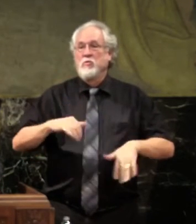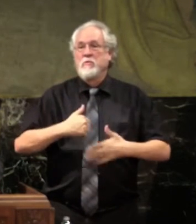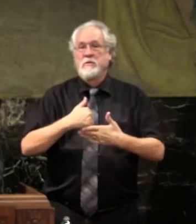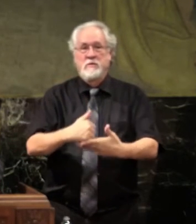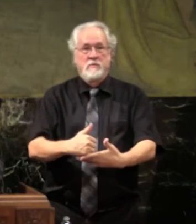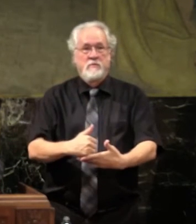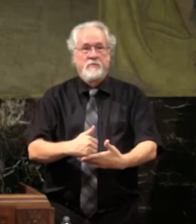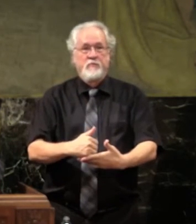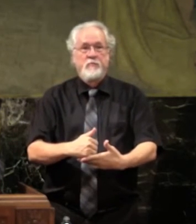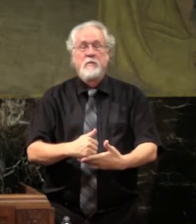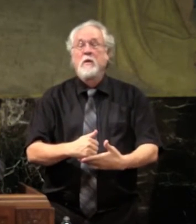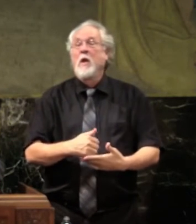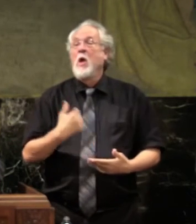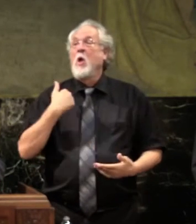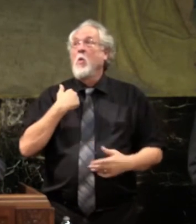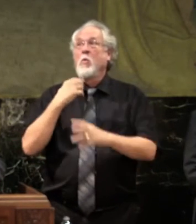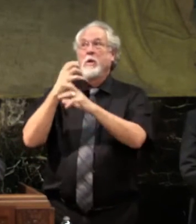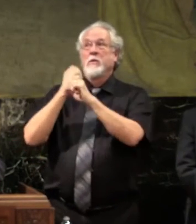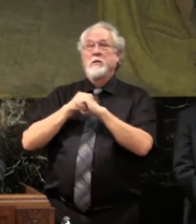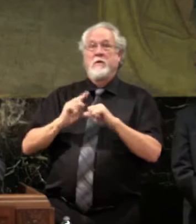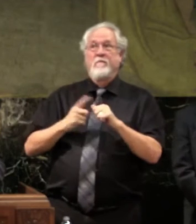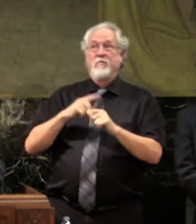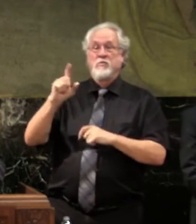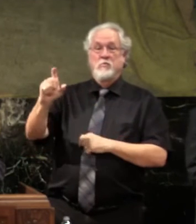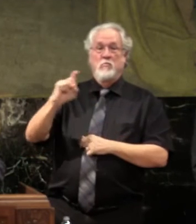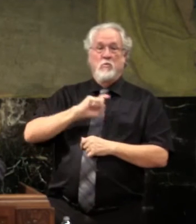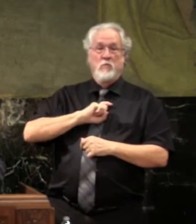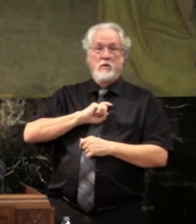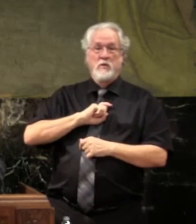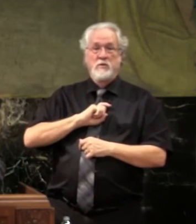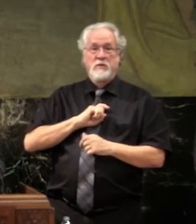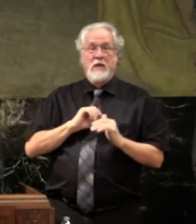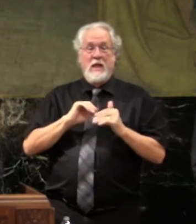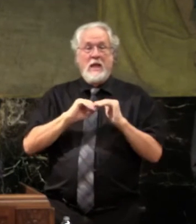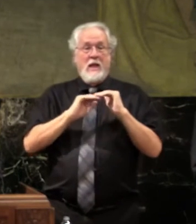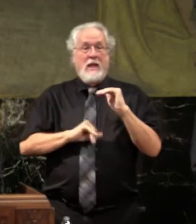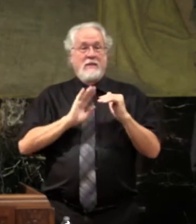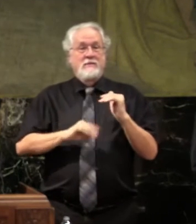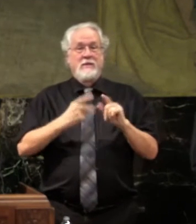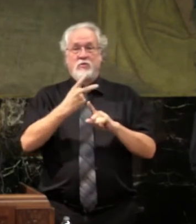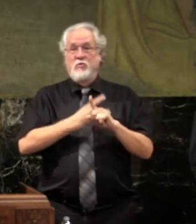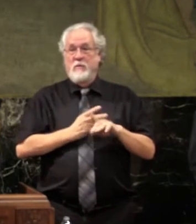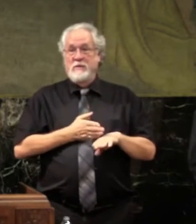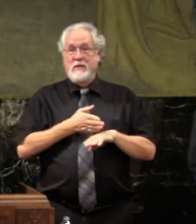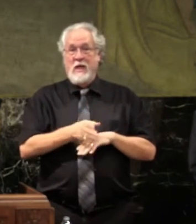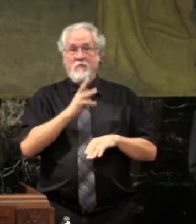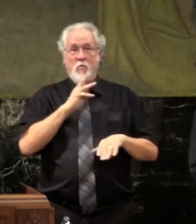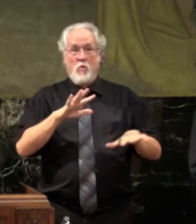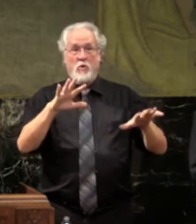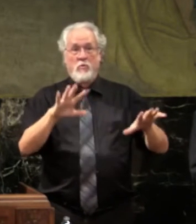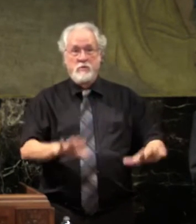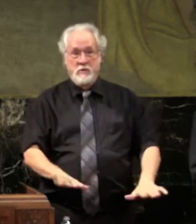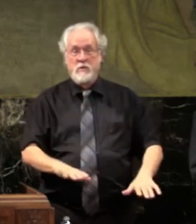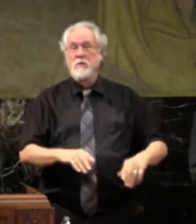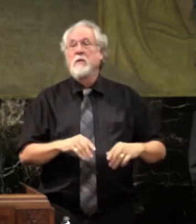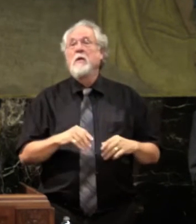not only did we receive the first appropriation less than two months after the water receded in August our state